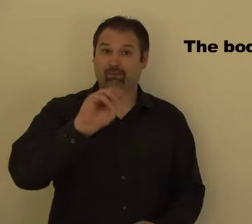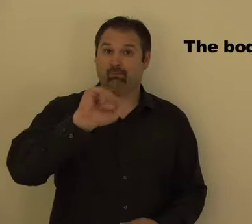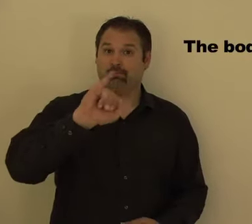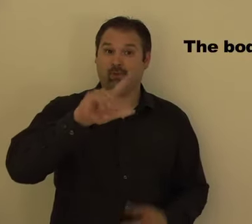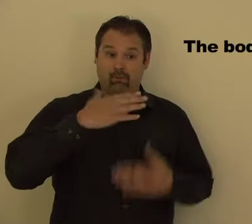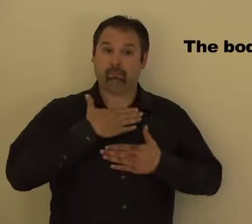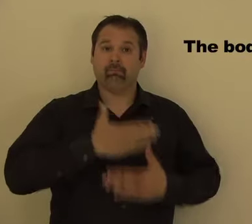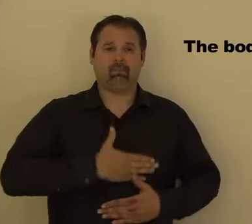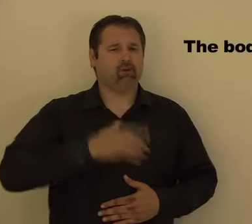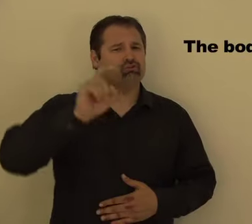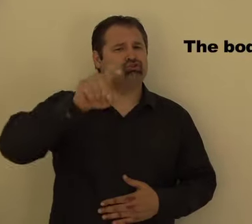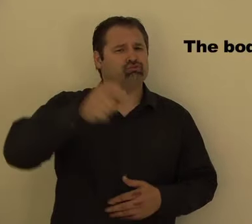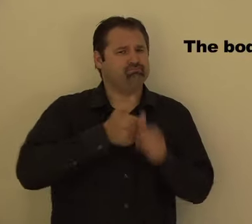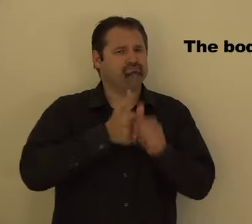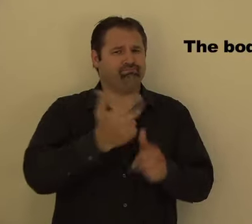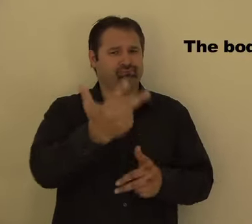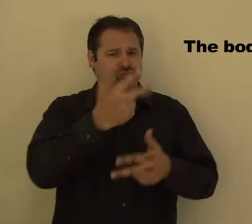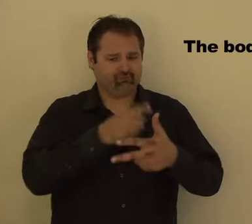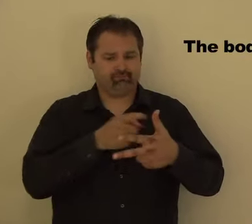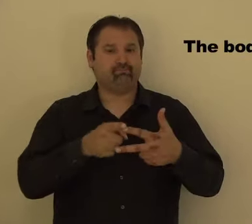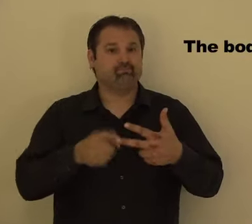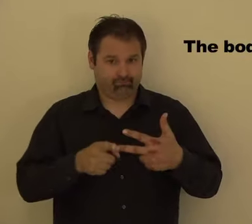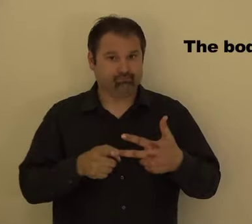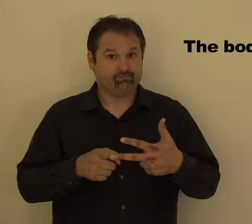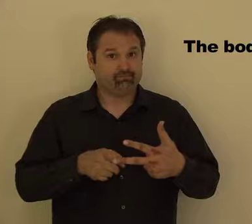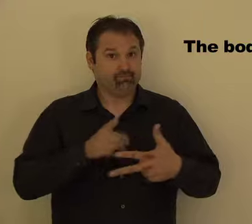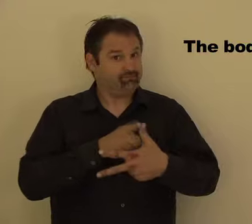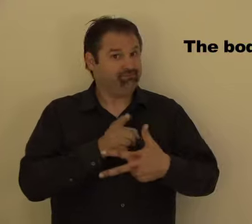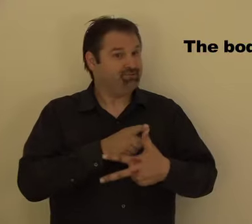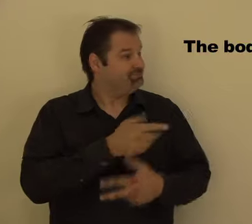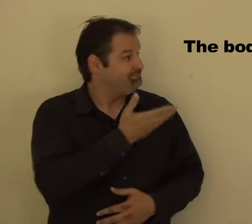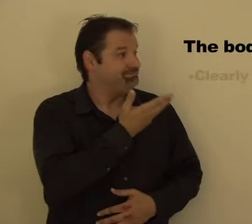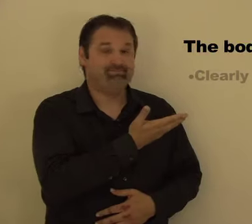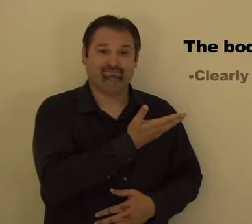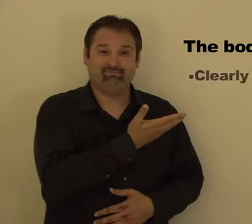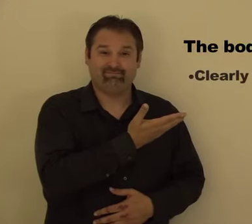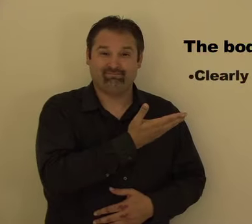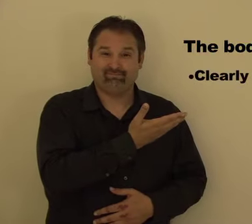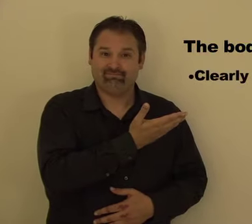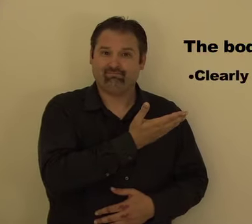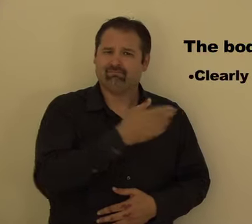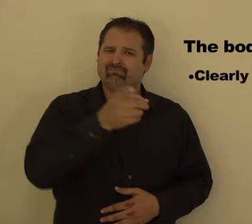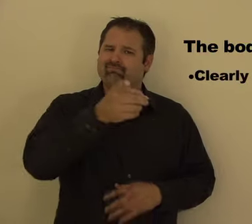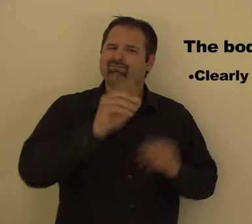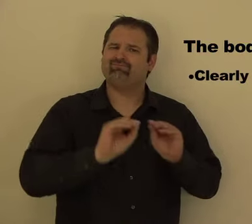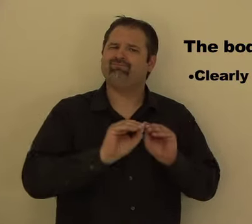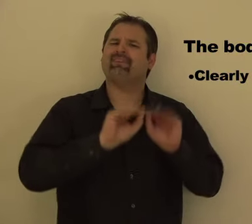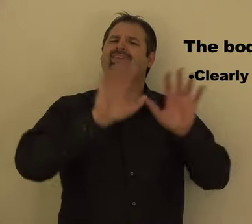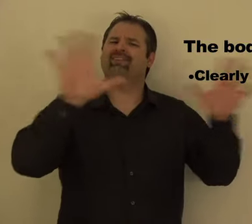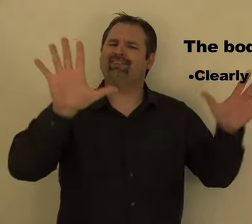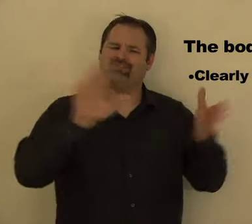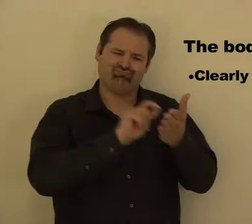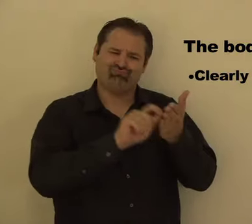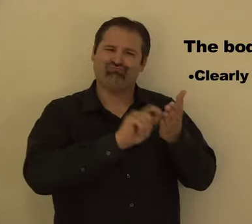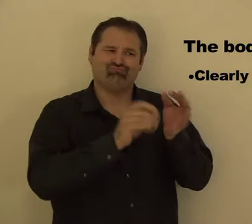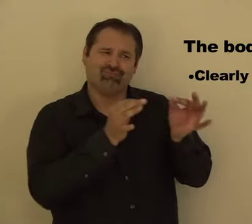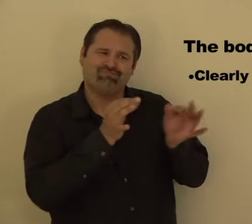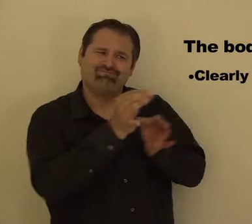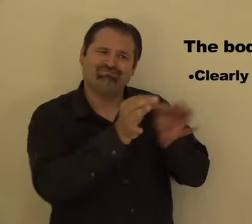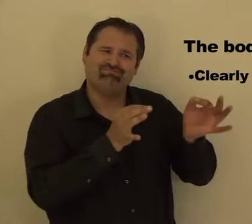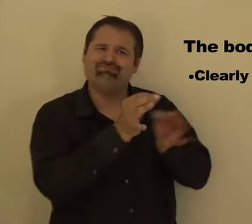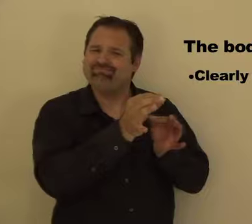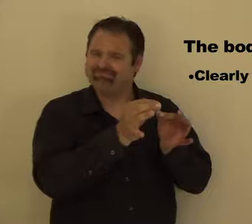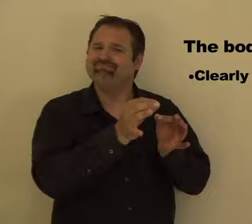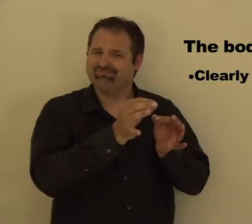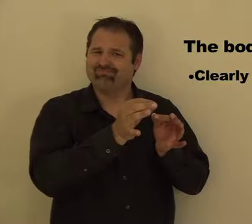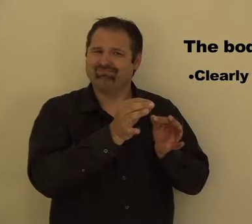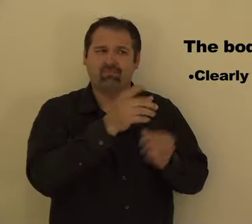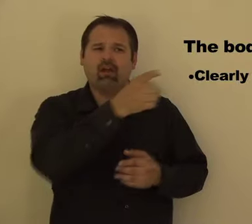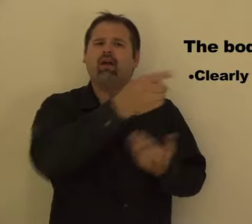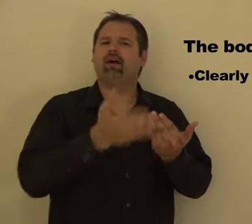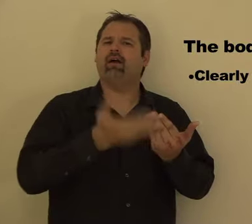Make sure your email can be easily understood and not create confusion for the reader.